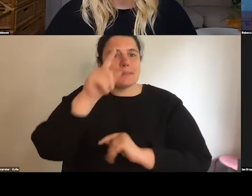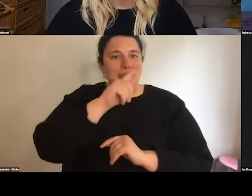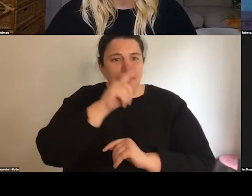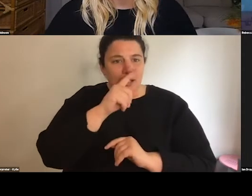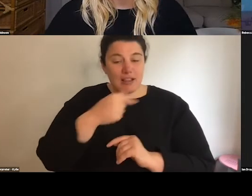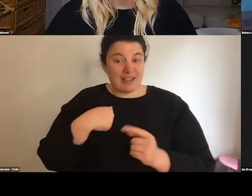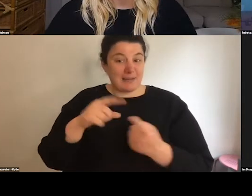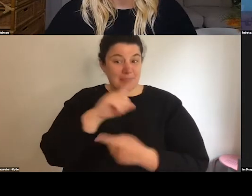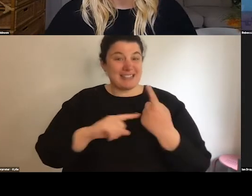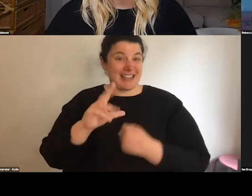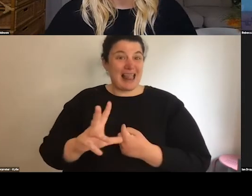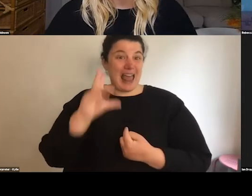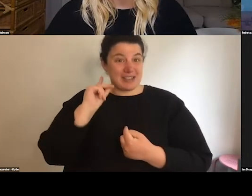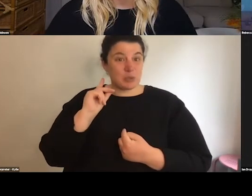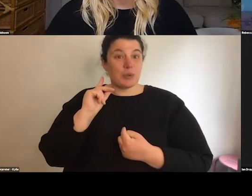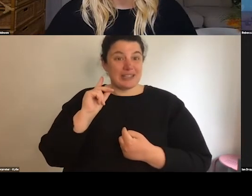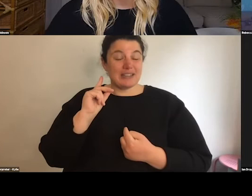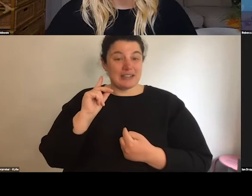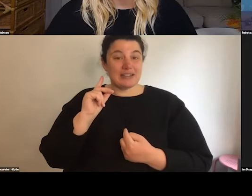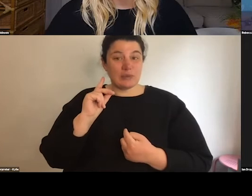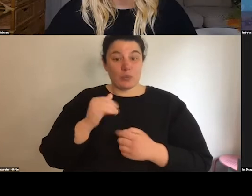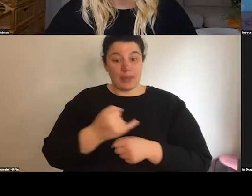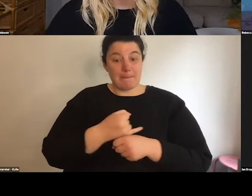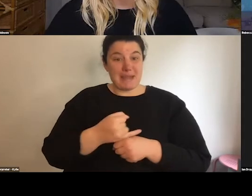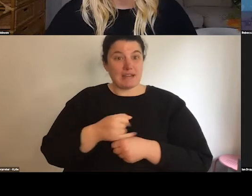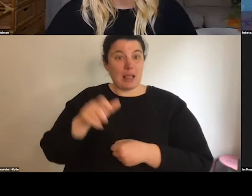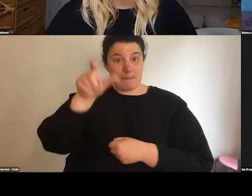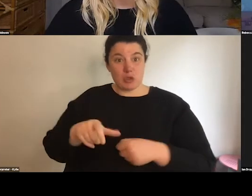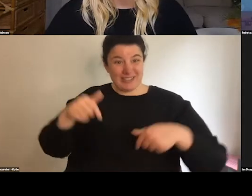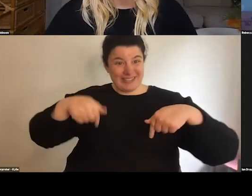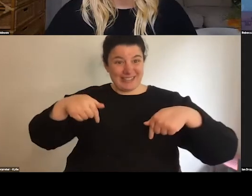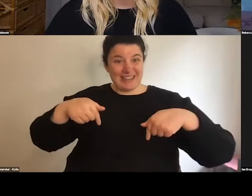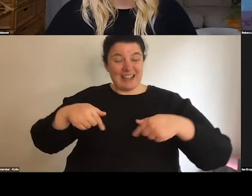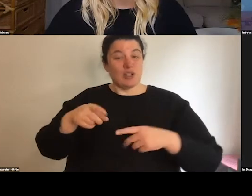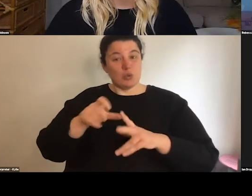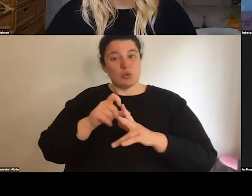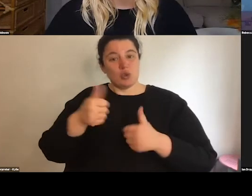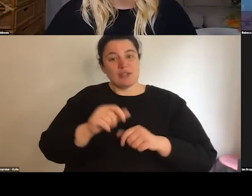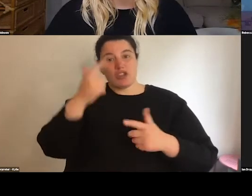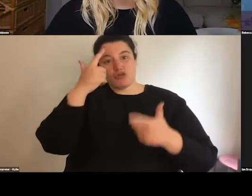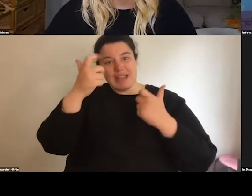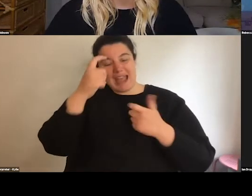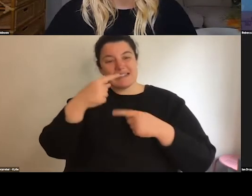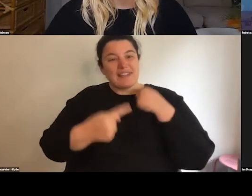with a medical practitioner here who is using the creative narrative in her practice.